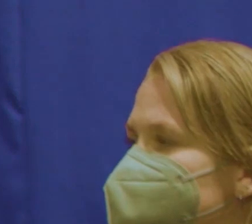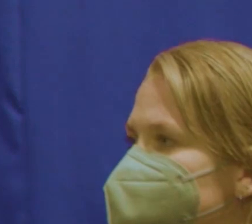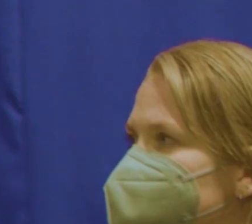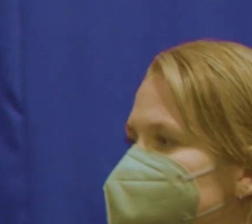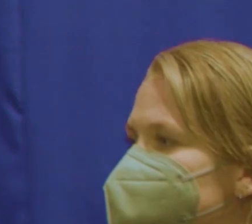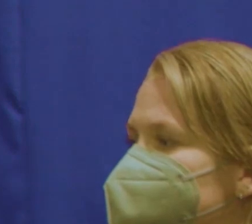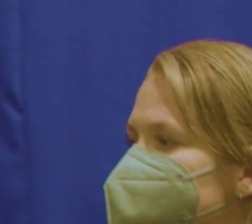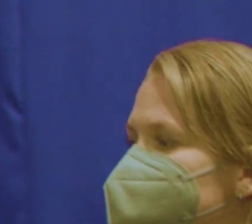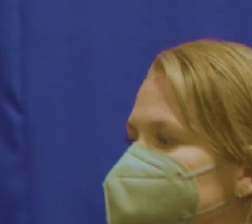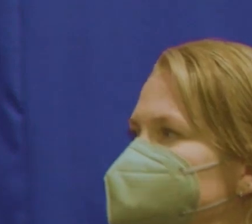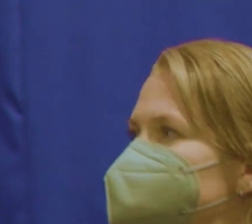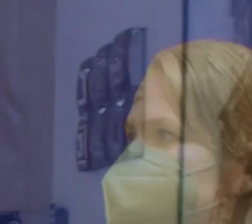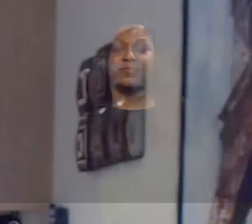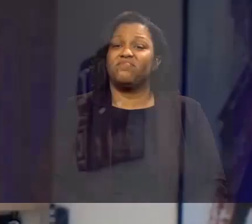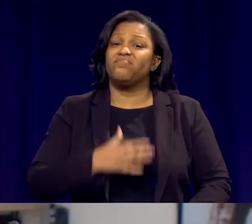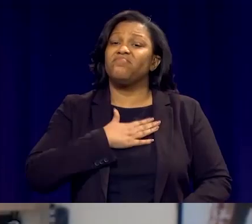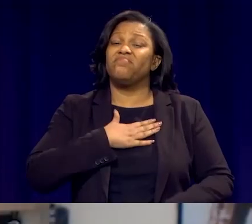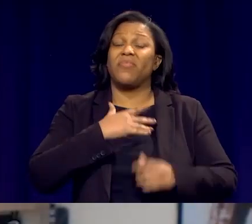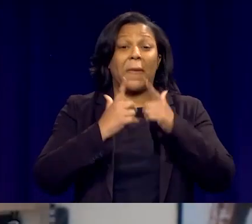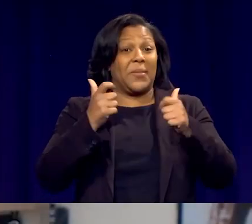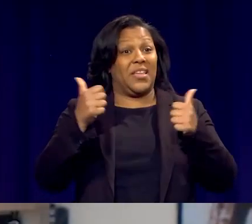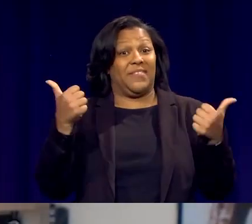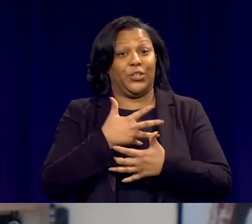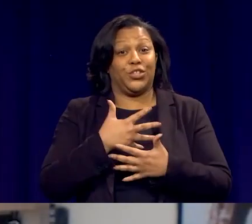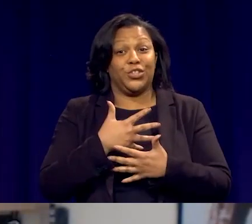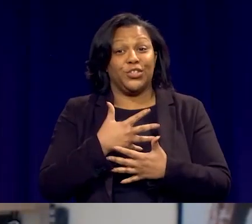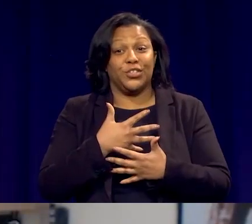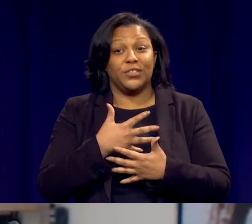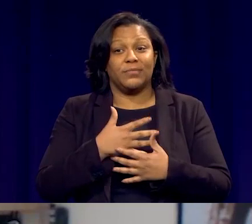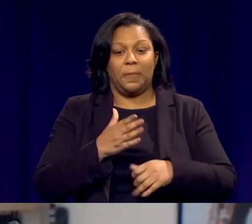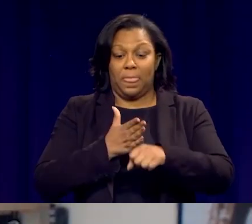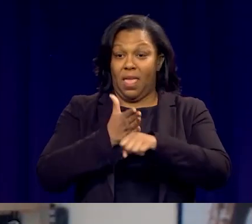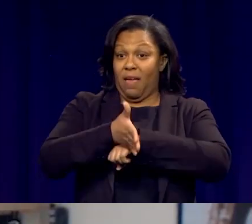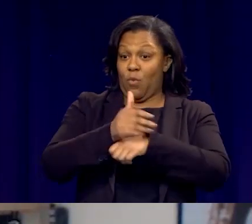Hopefully not. Lance: My biggest fear after our COVID pandemic ends